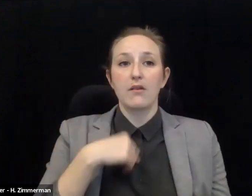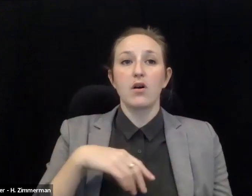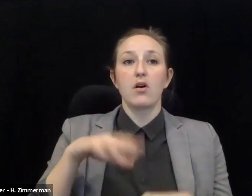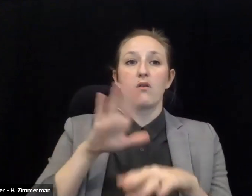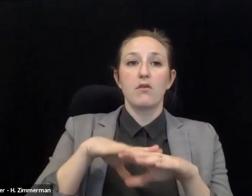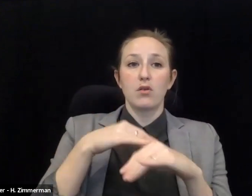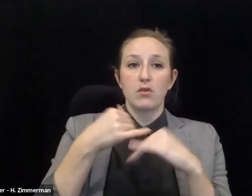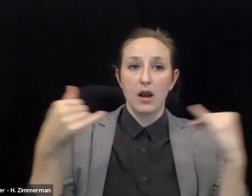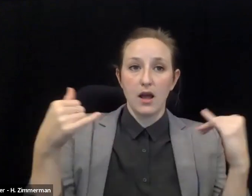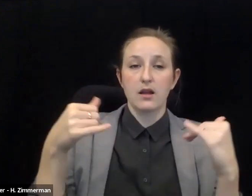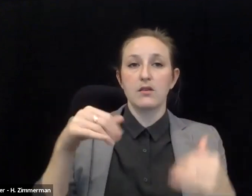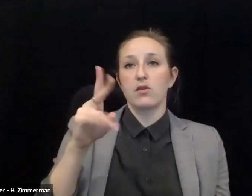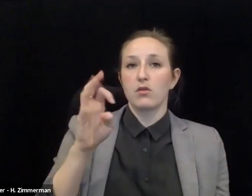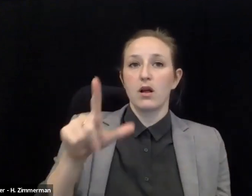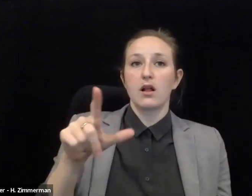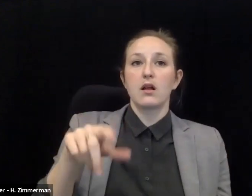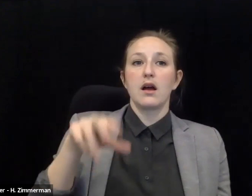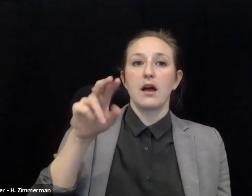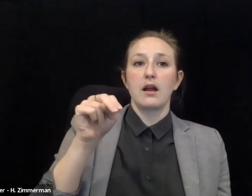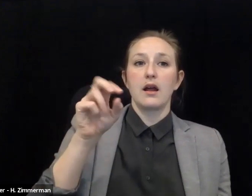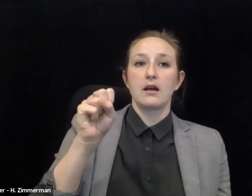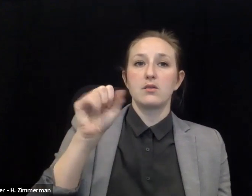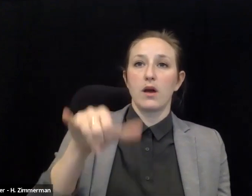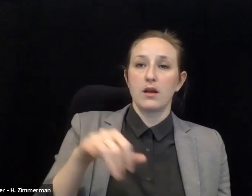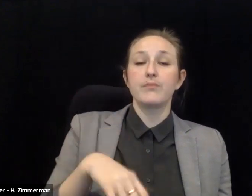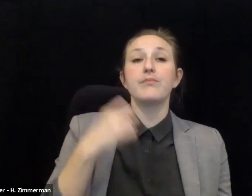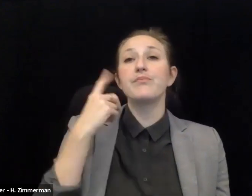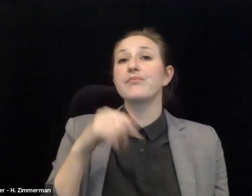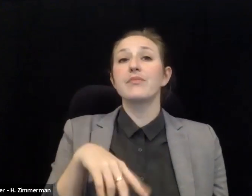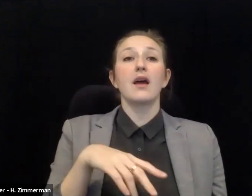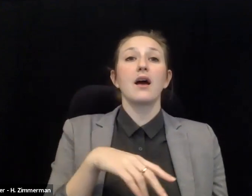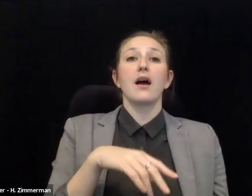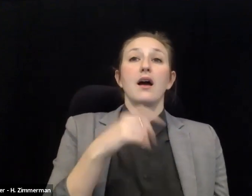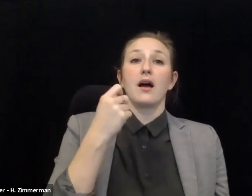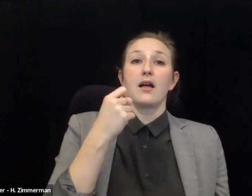what's a little bit different with virtual NSLI-Y is unlike NSLI-Y VSI or the